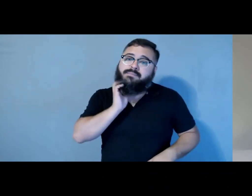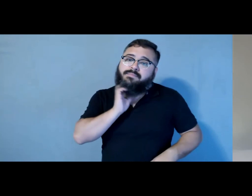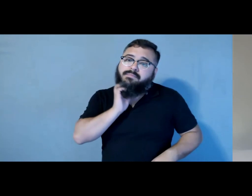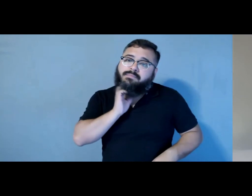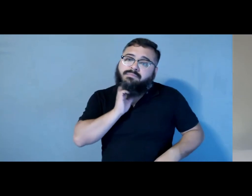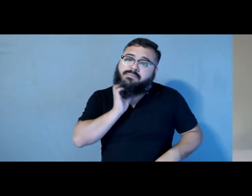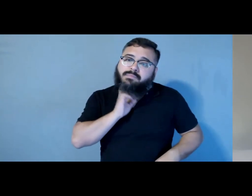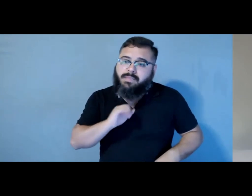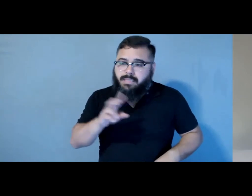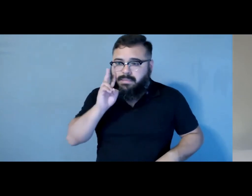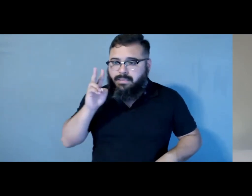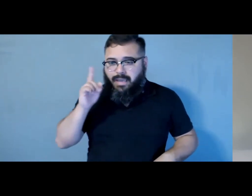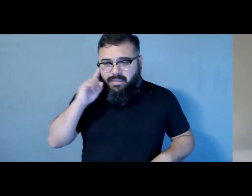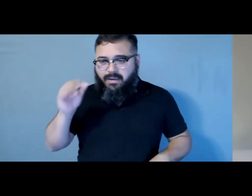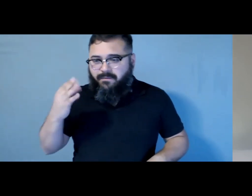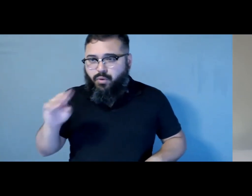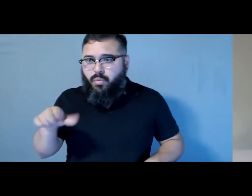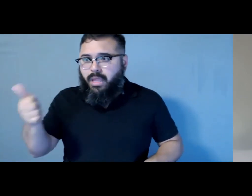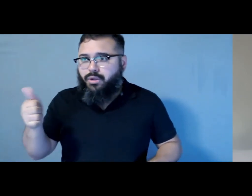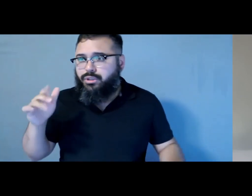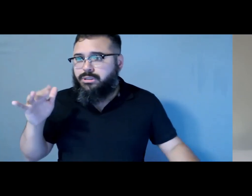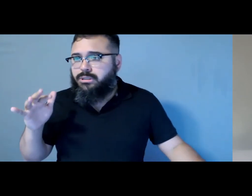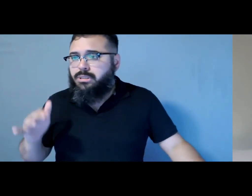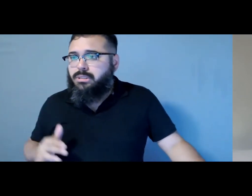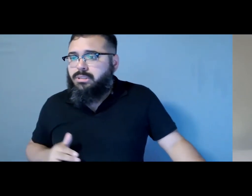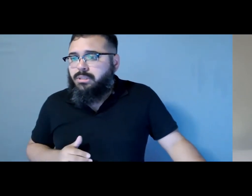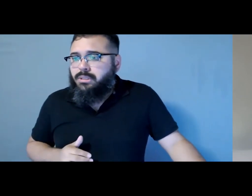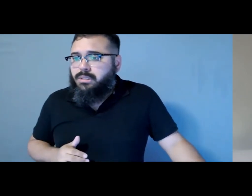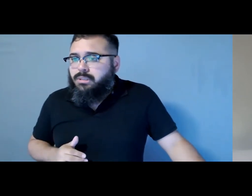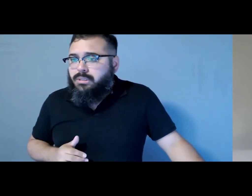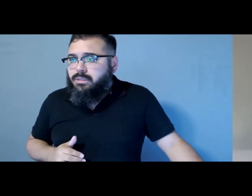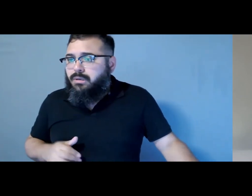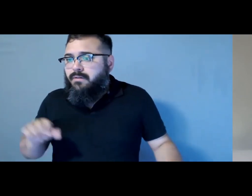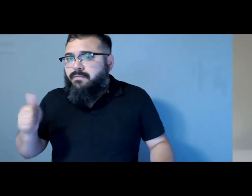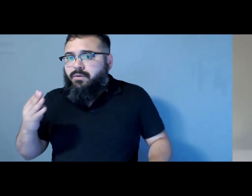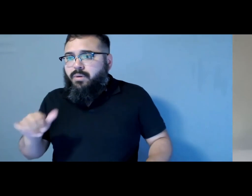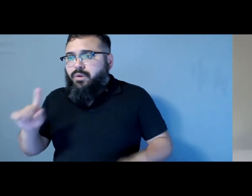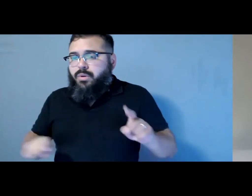Let me see that, there might've been a couple more questions [Edie] There are a few more in the Q&A now.